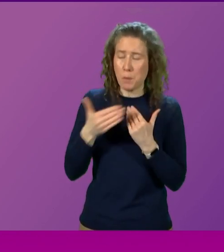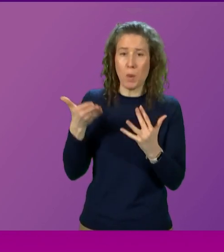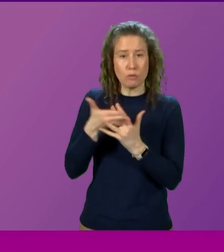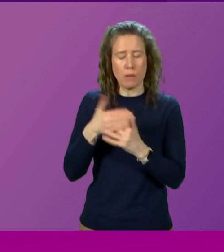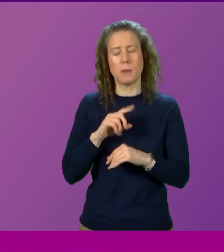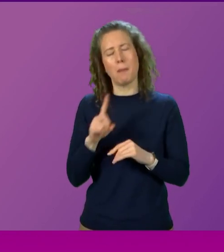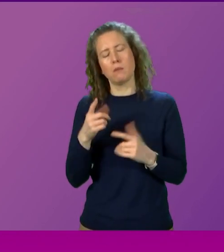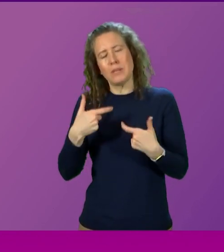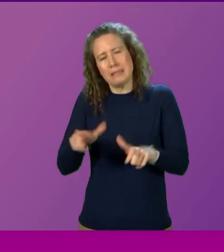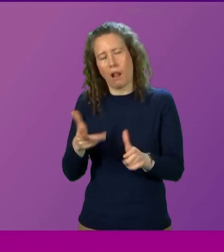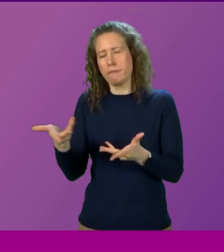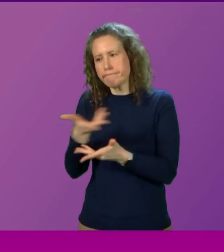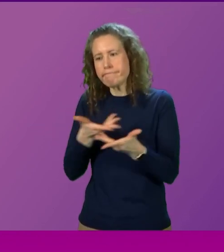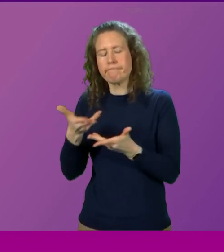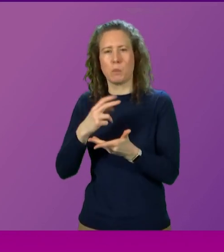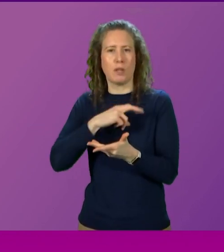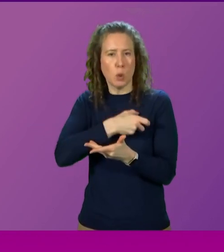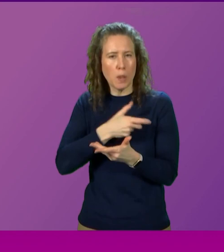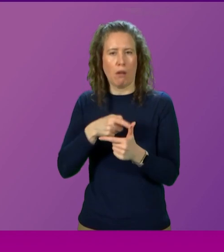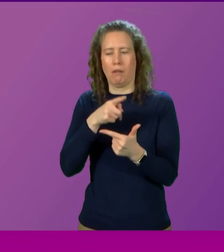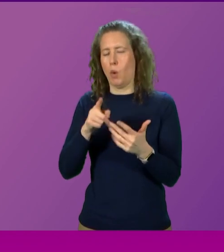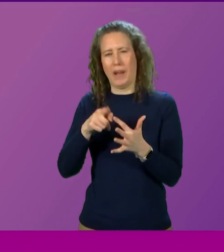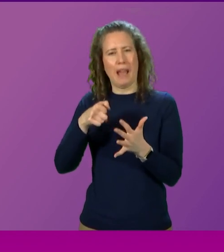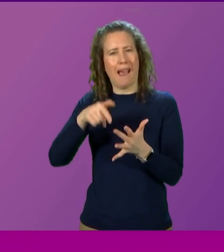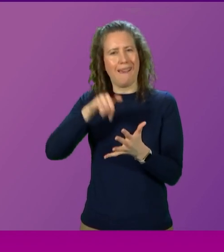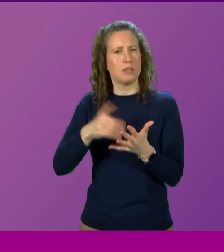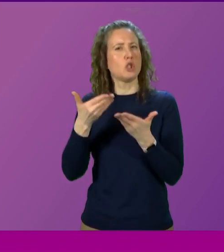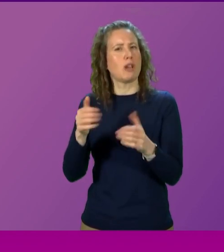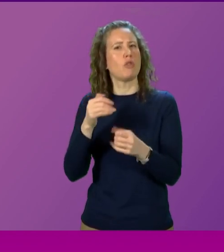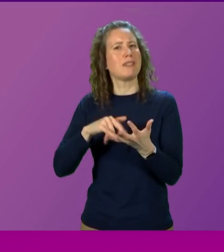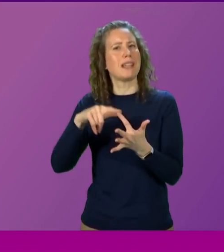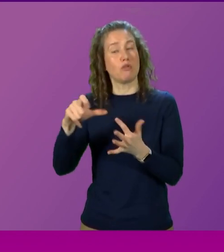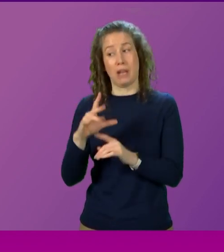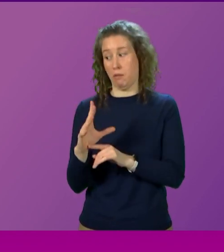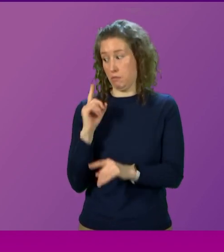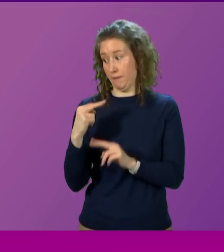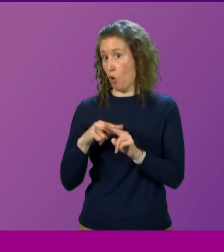unions and spoke with the general secretary of the EIS most recently on Friday.